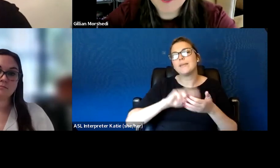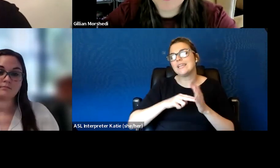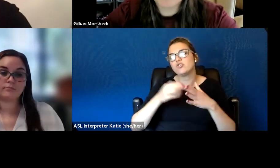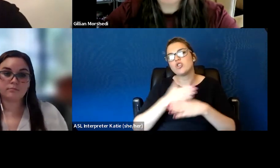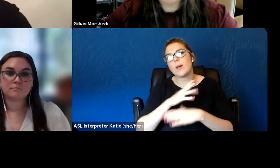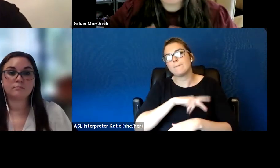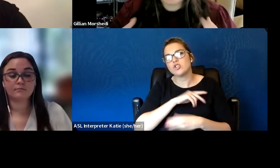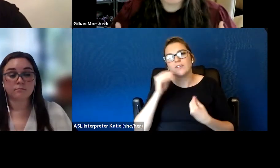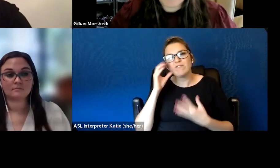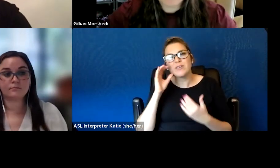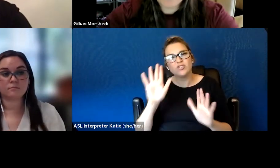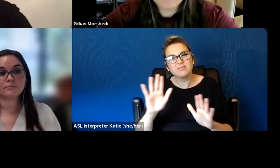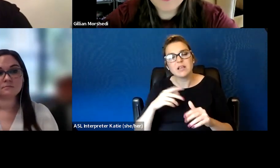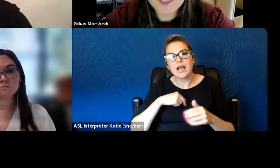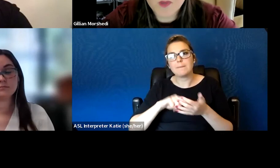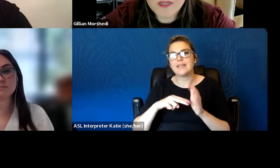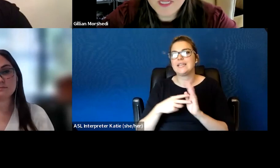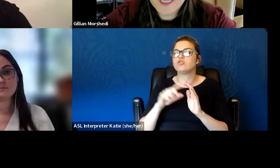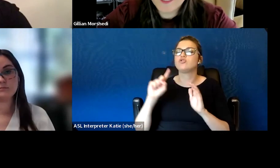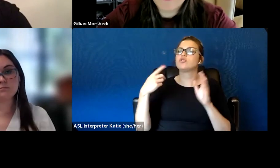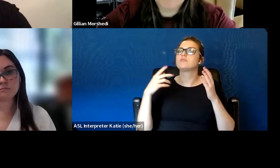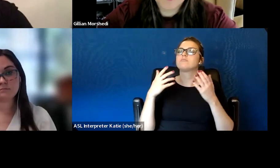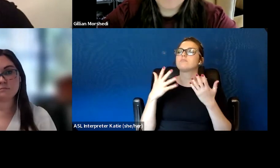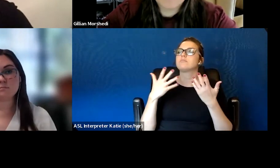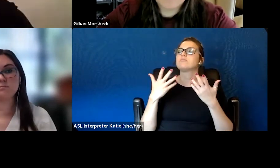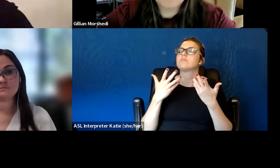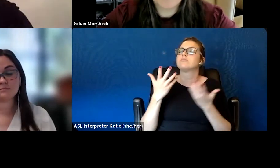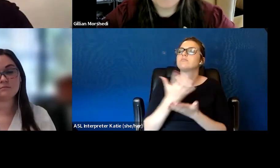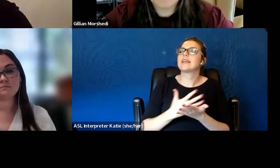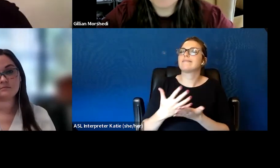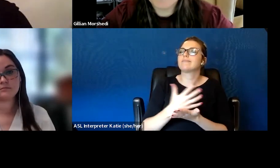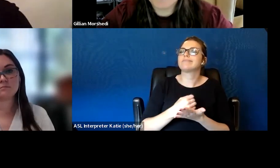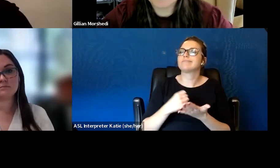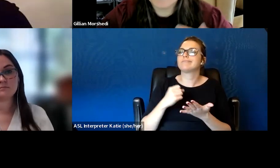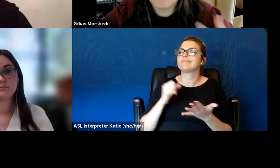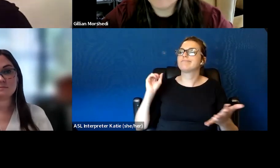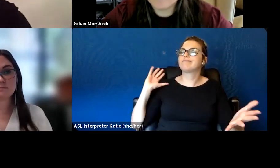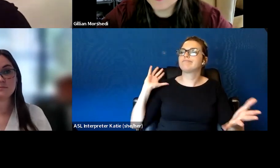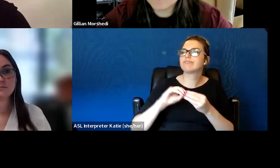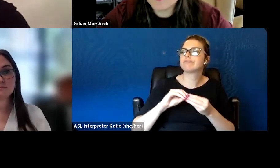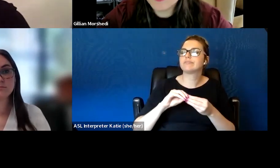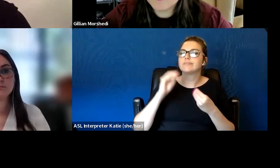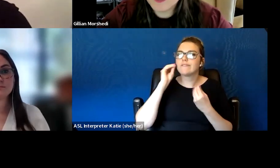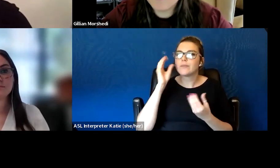but just at the aggregate level as well. The more helpful it will be when you're trying to have conversations with the CoC